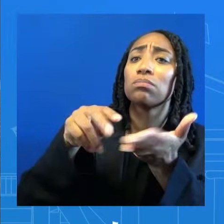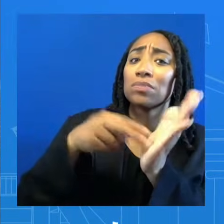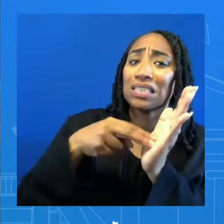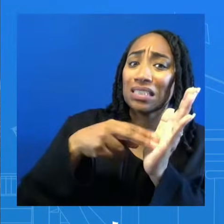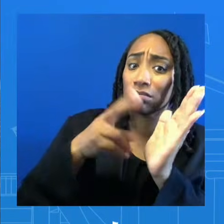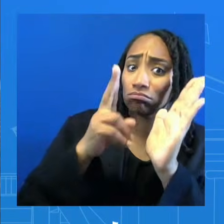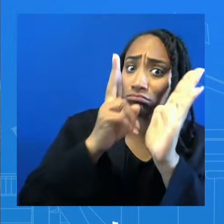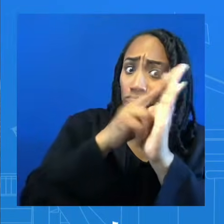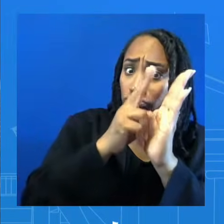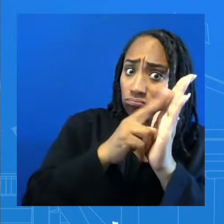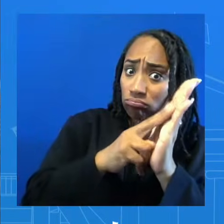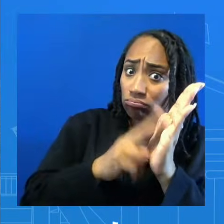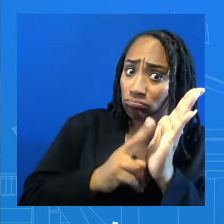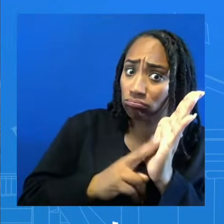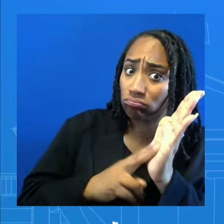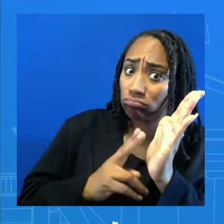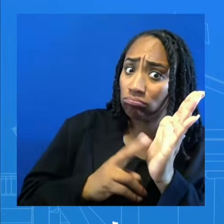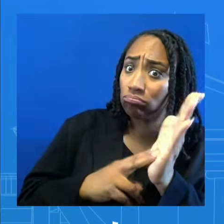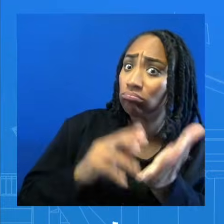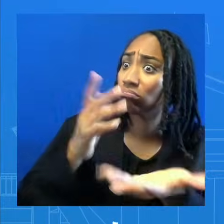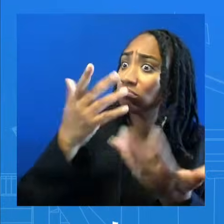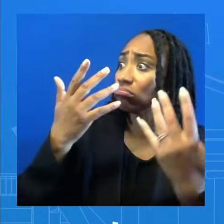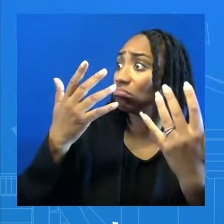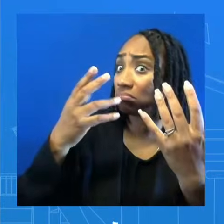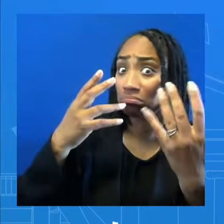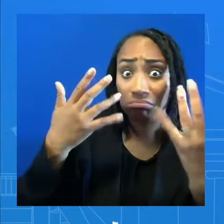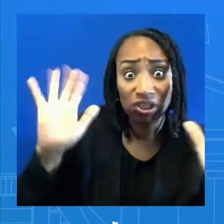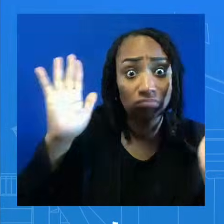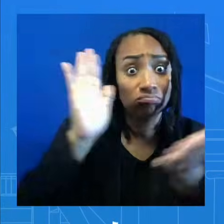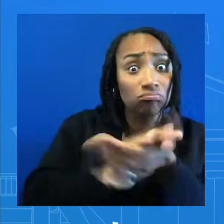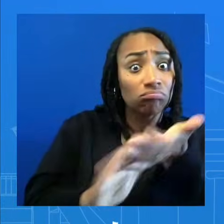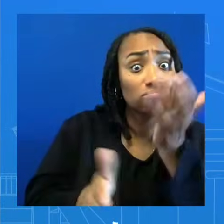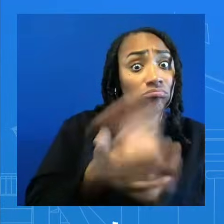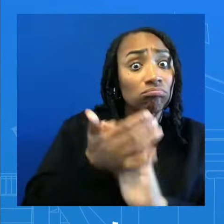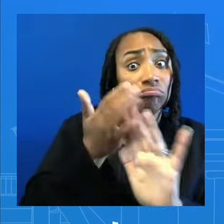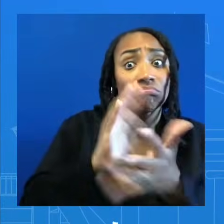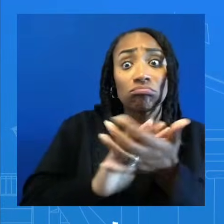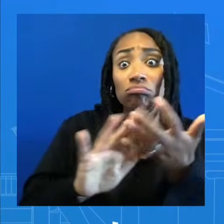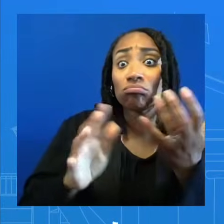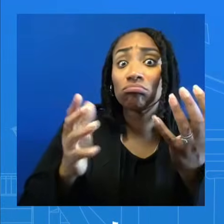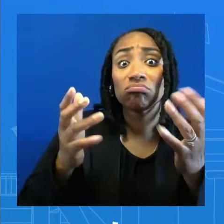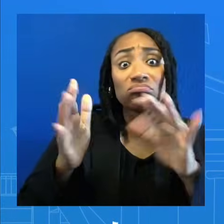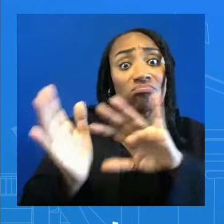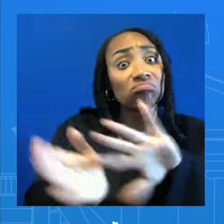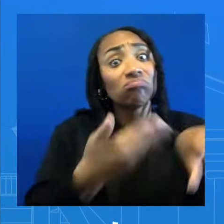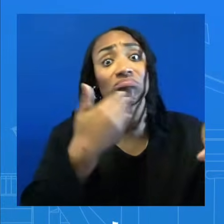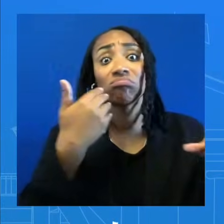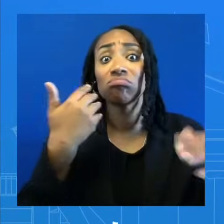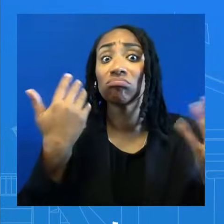Ms. Jean-Pierre: Yeah. Well, my assumption is that we -- this is ready to go, since we made the announcement